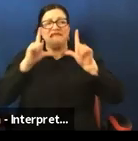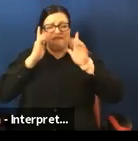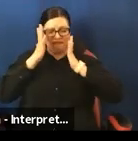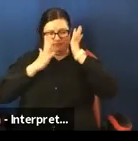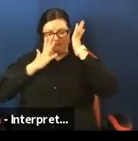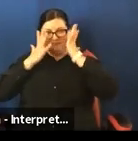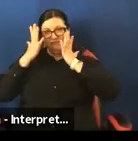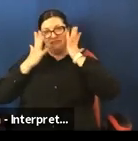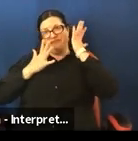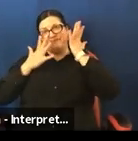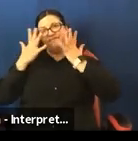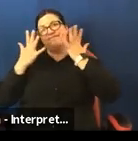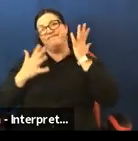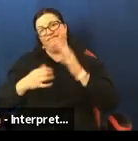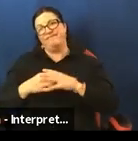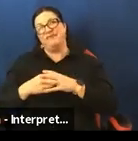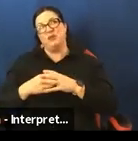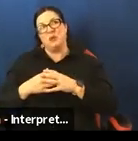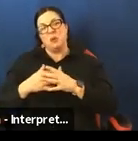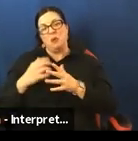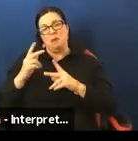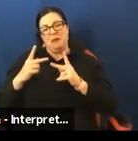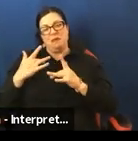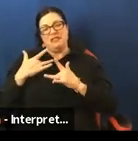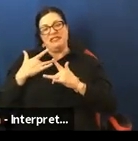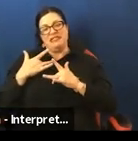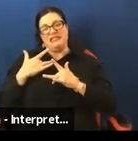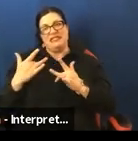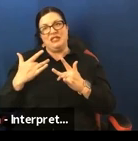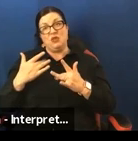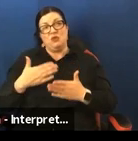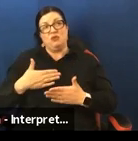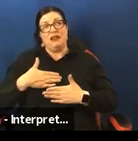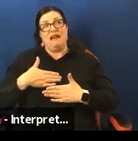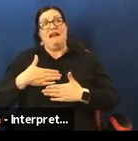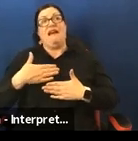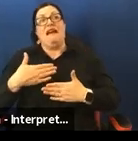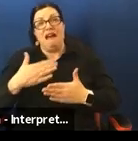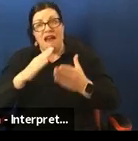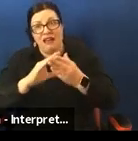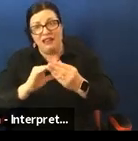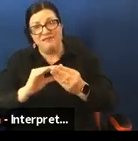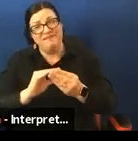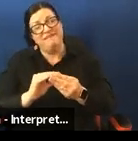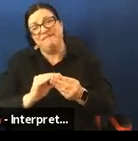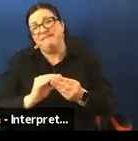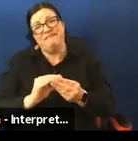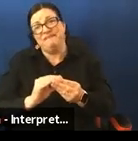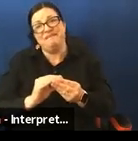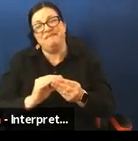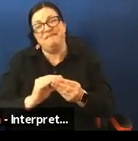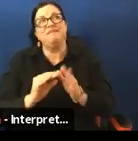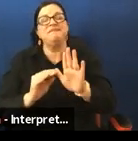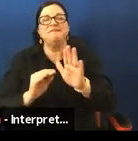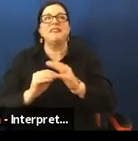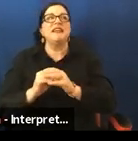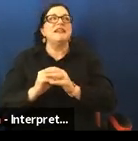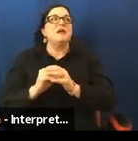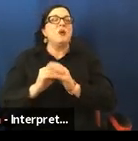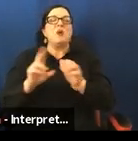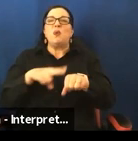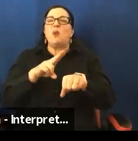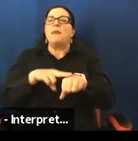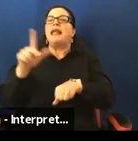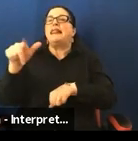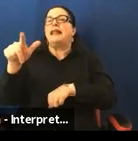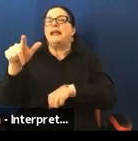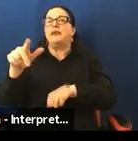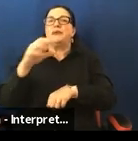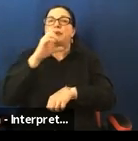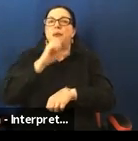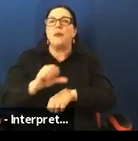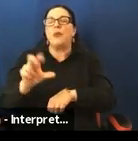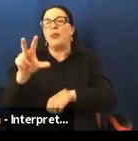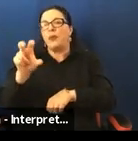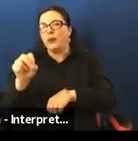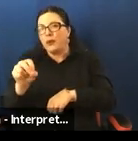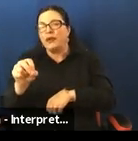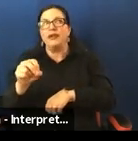Jason Williams: And and we get those statistics, unfortunately, later on. So a 30 year old comes back after 30 years and says, yeah, I was actually sexually abused and but I never told anyone